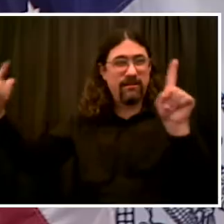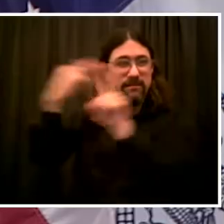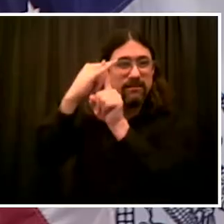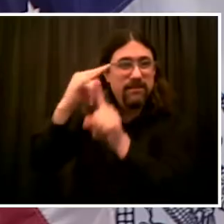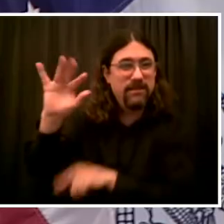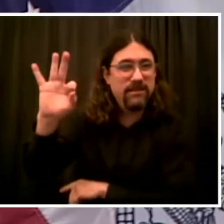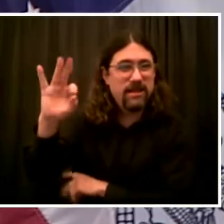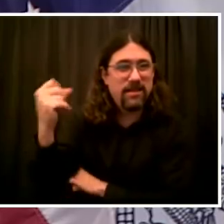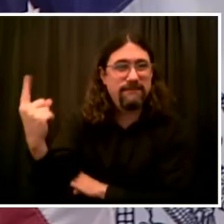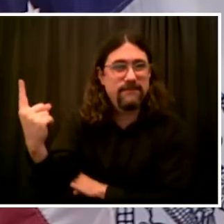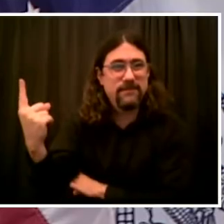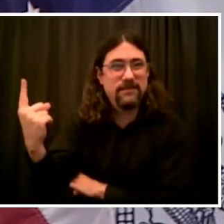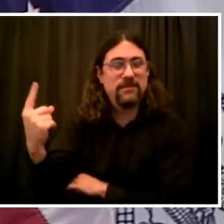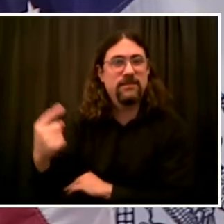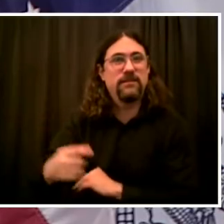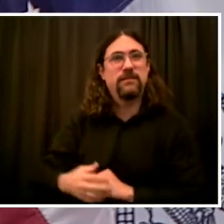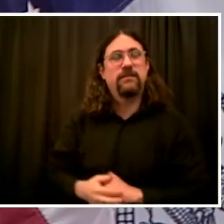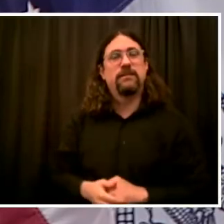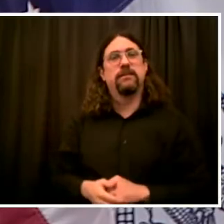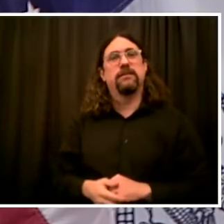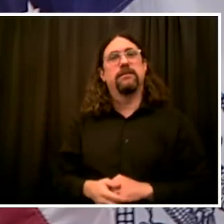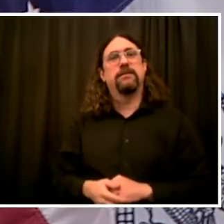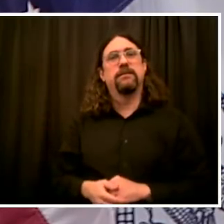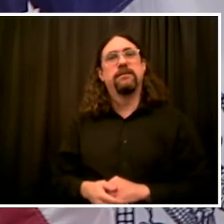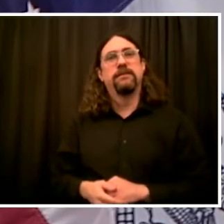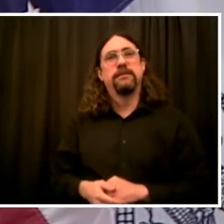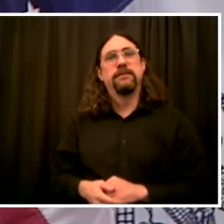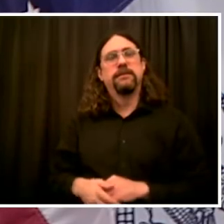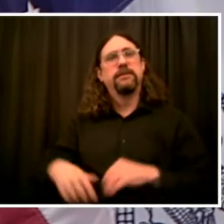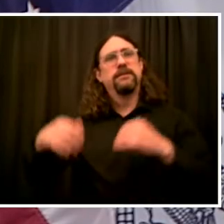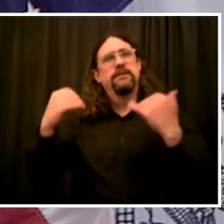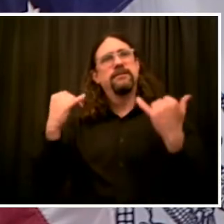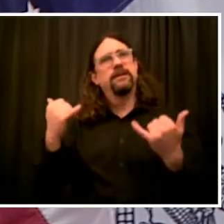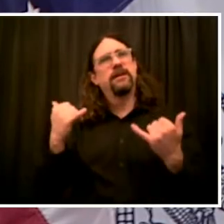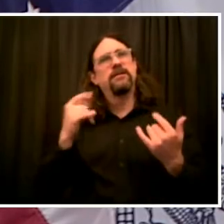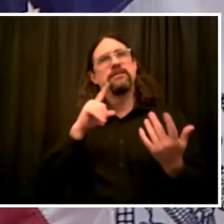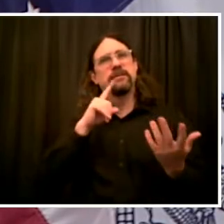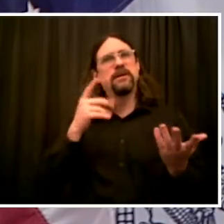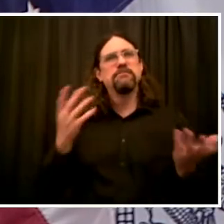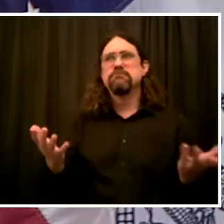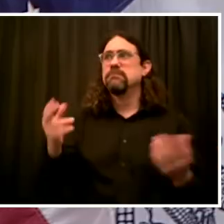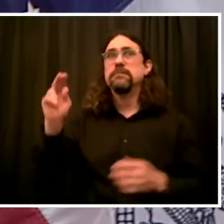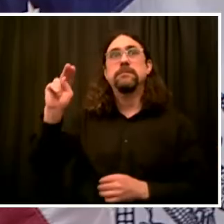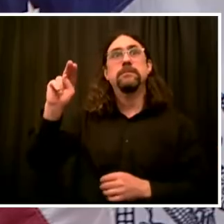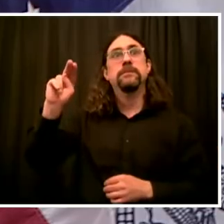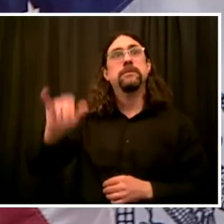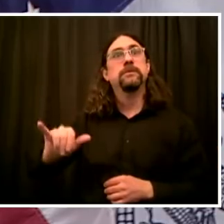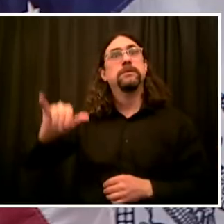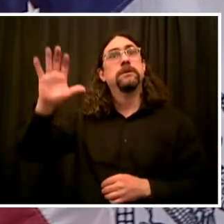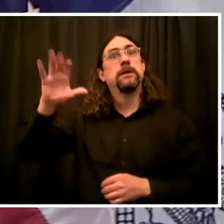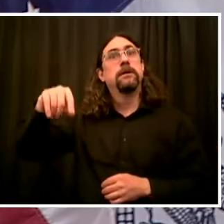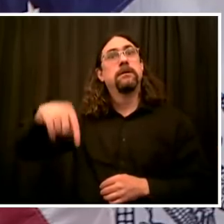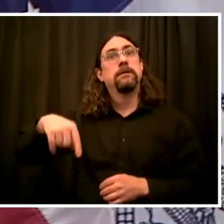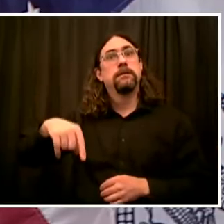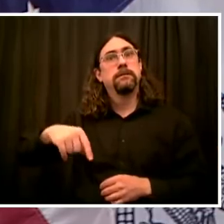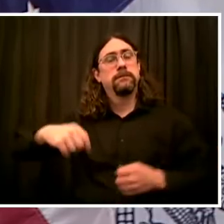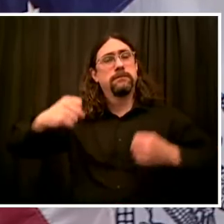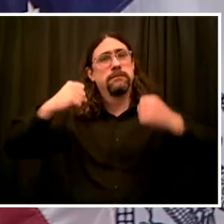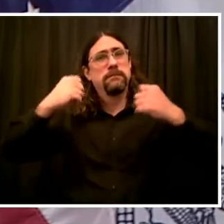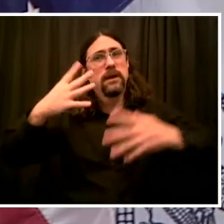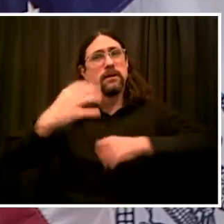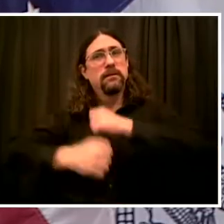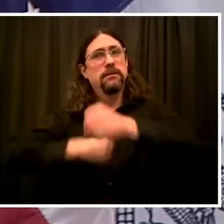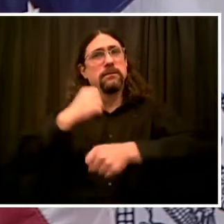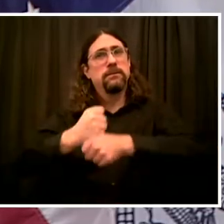ABOUT THIS CITY'S